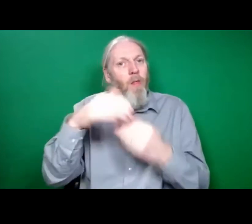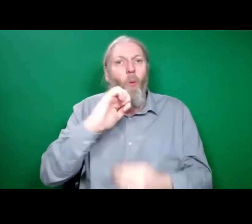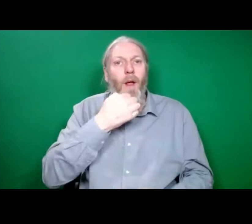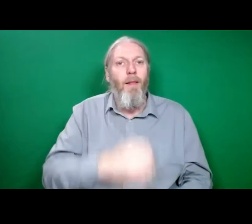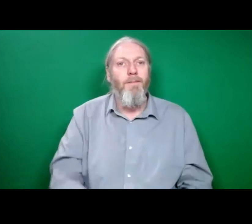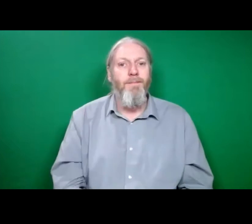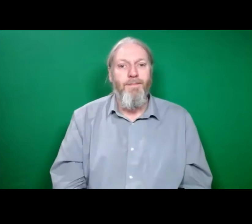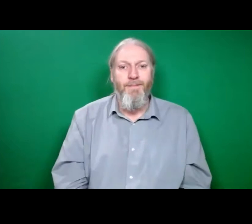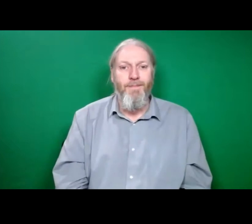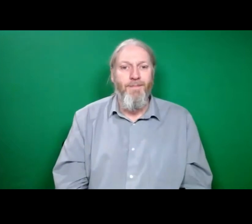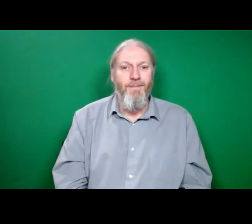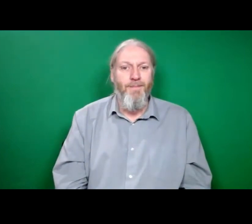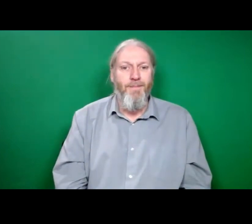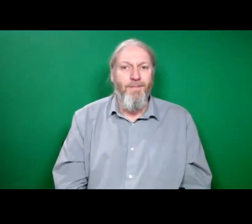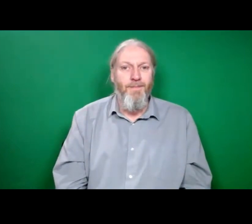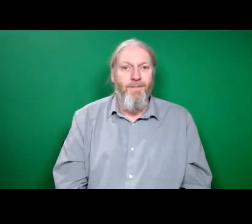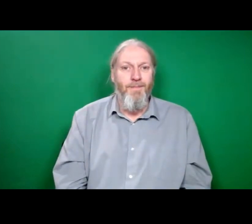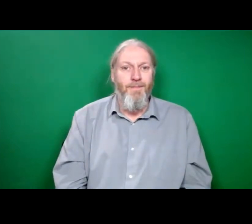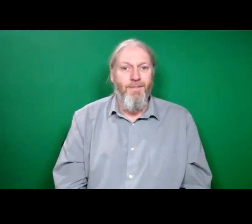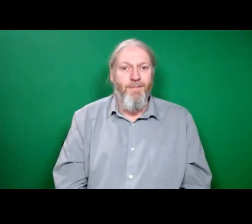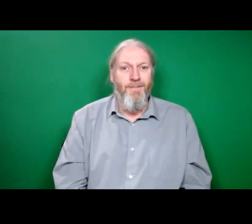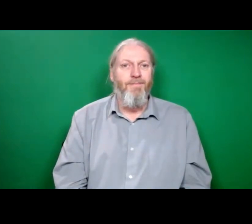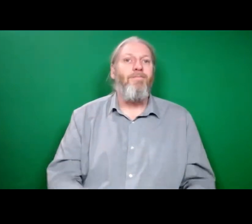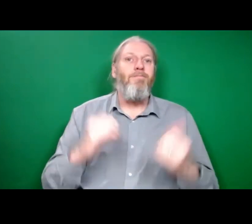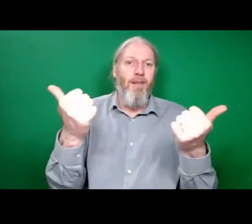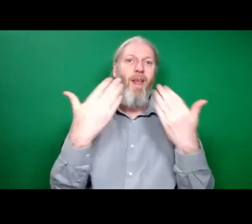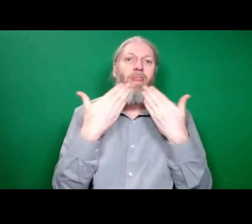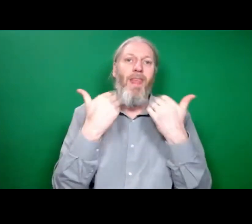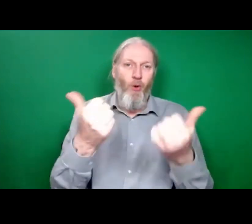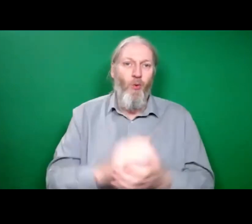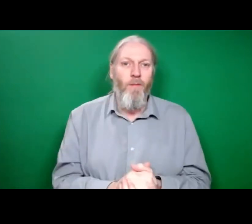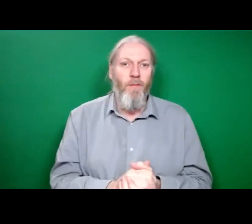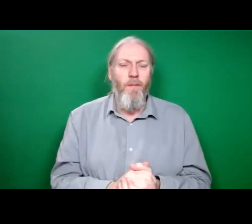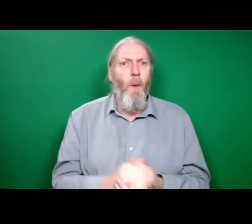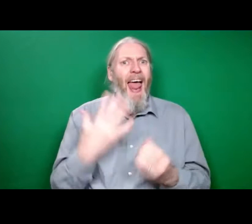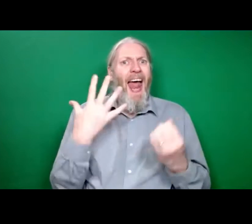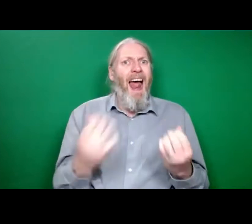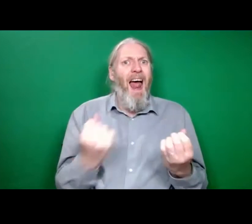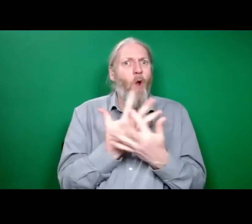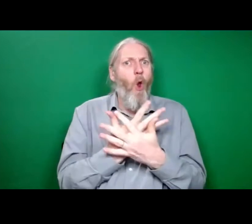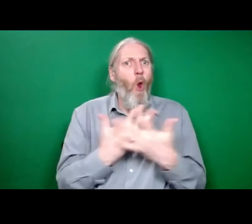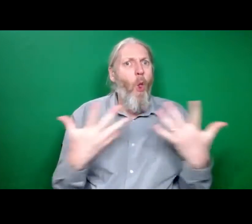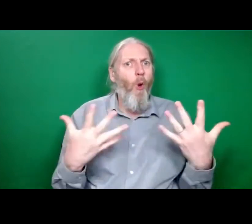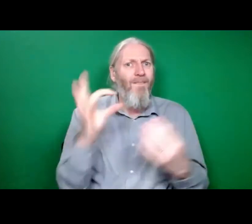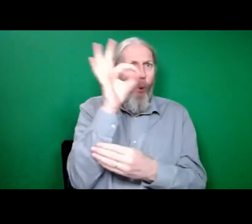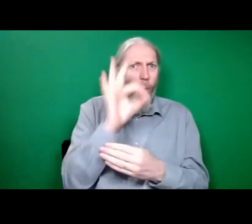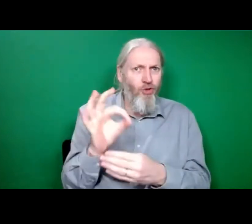But, yeah, it is fantastic. I highly recommend looking